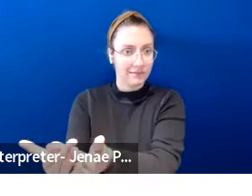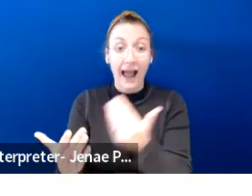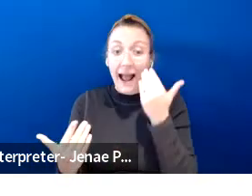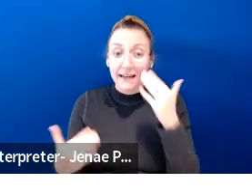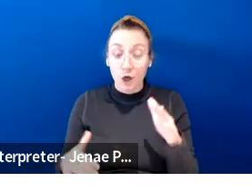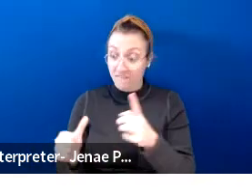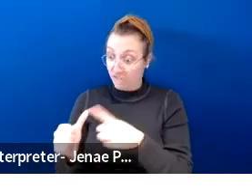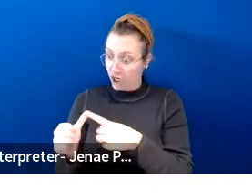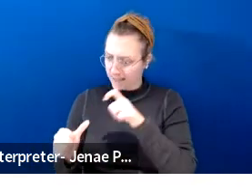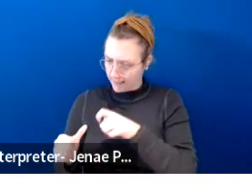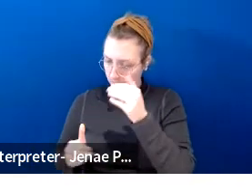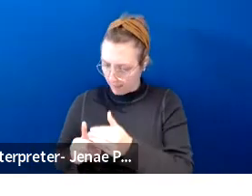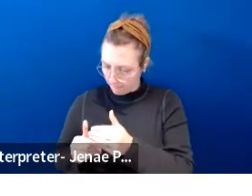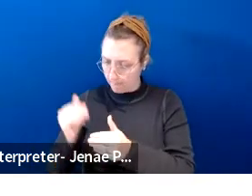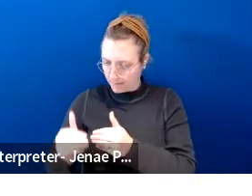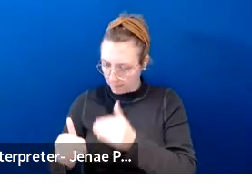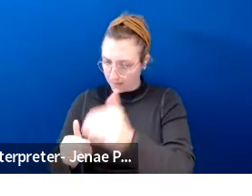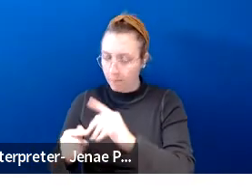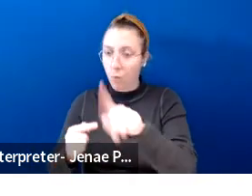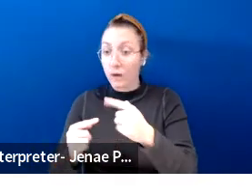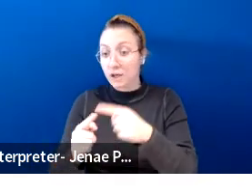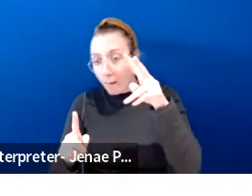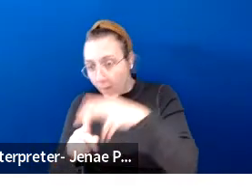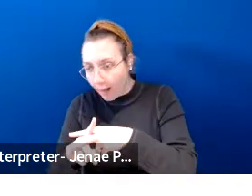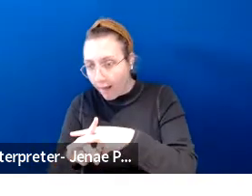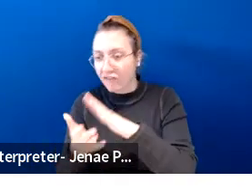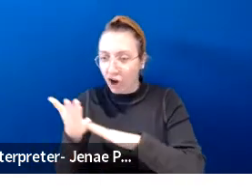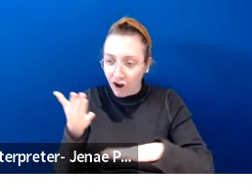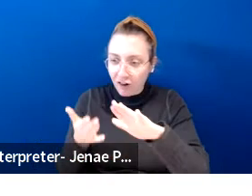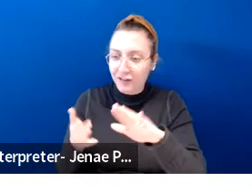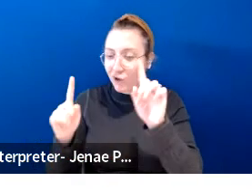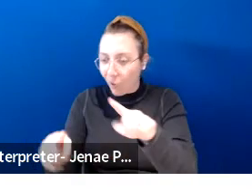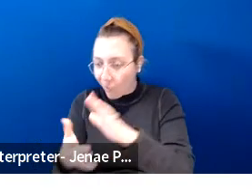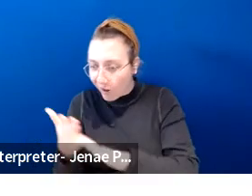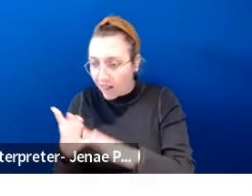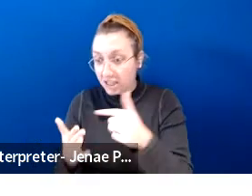when you're applying to college or when you're going to college. So again, that was a missing piece of that.